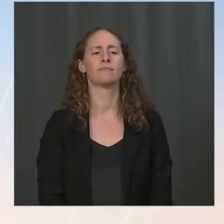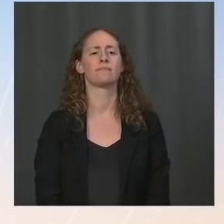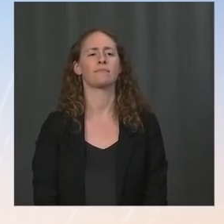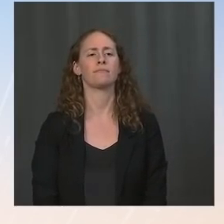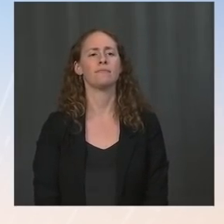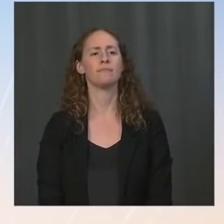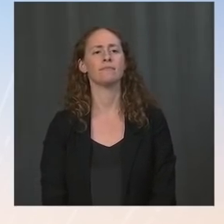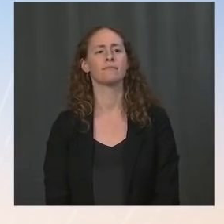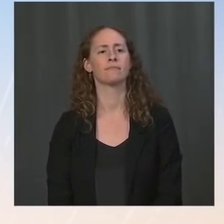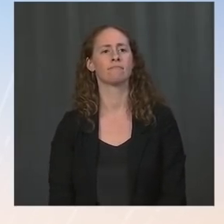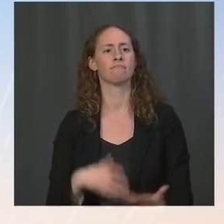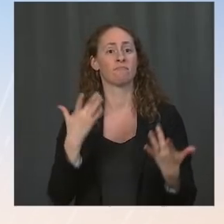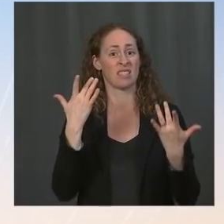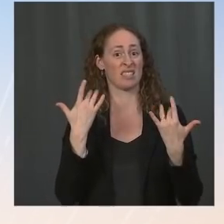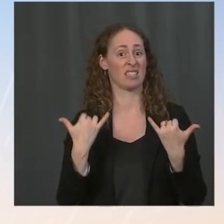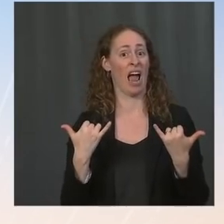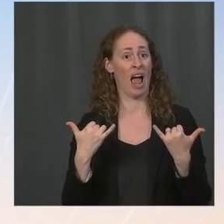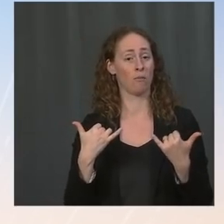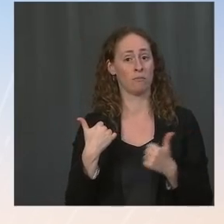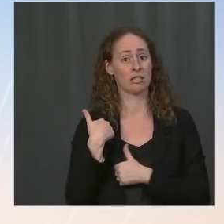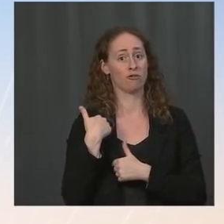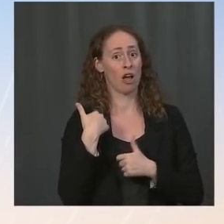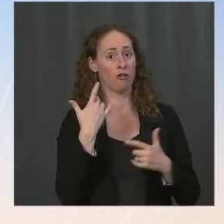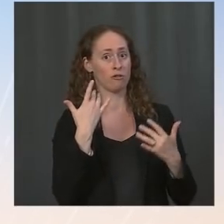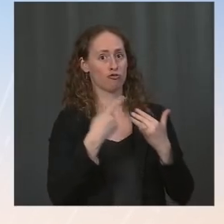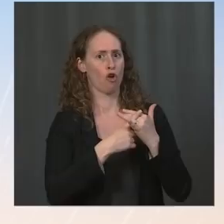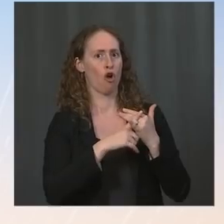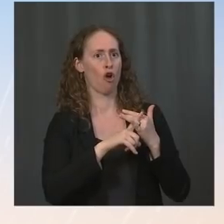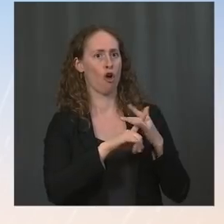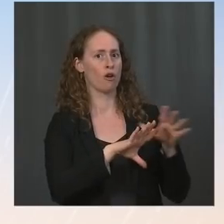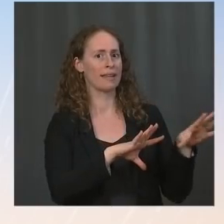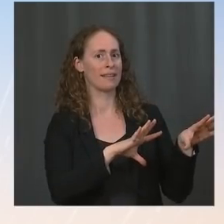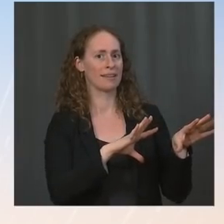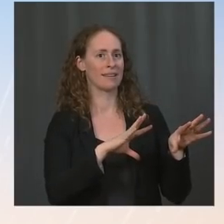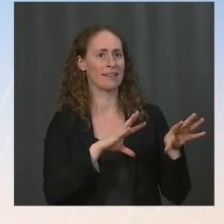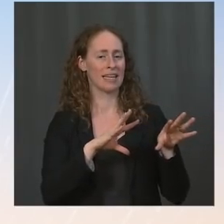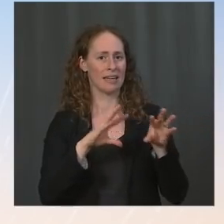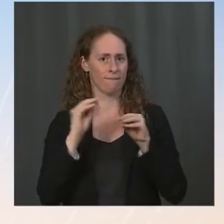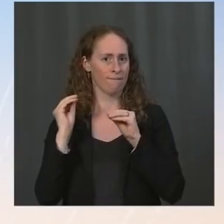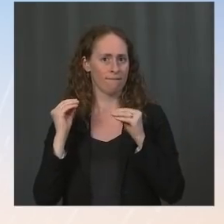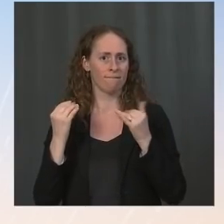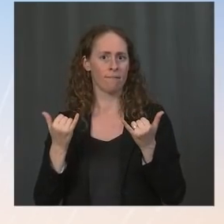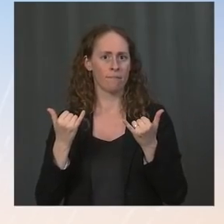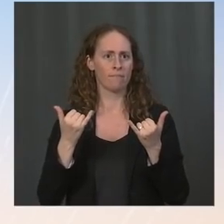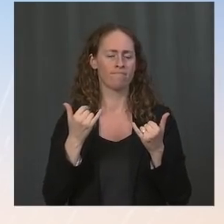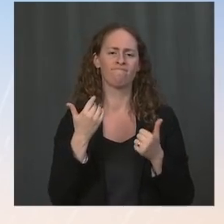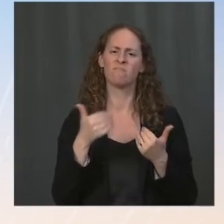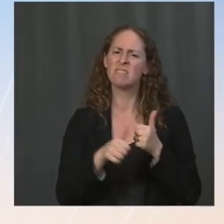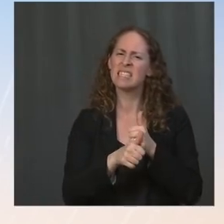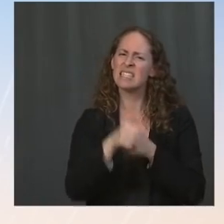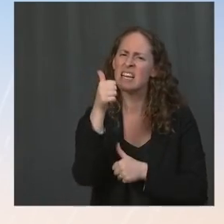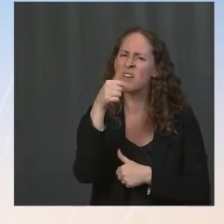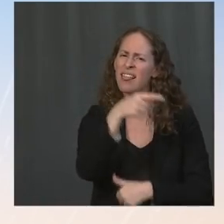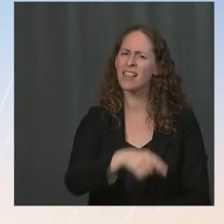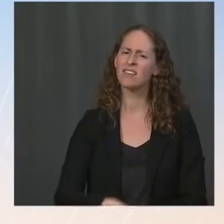and it has been incredibly dangerous -- there are steps that have had to be taken as these threats have increased. The Press: And the last one, just on overland groups: